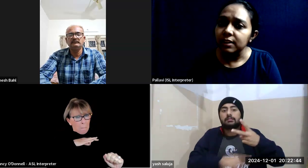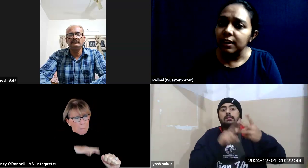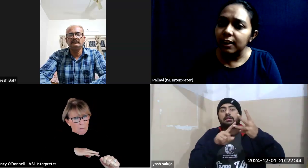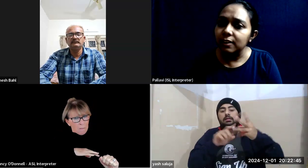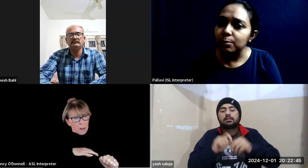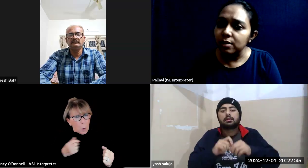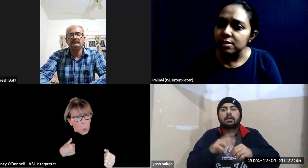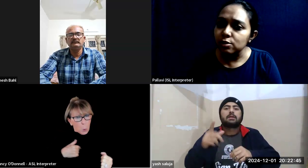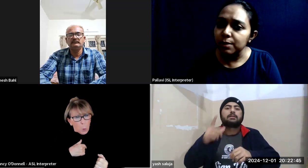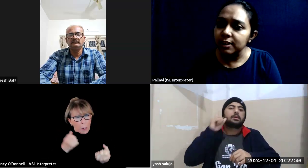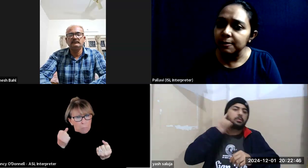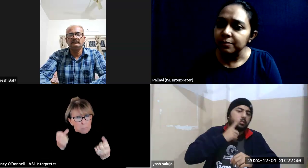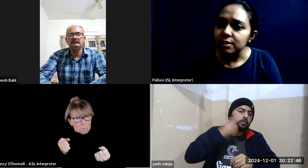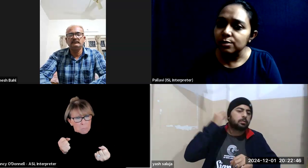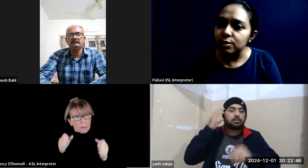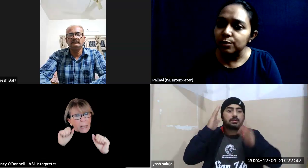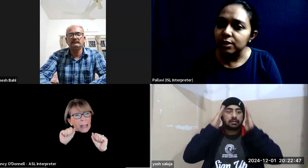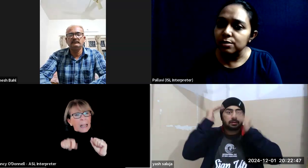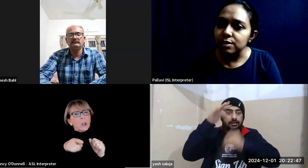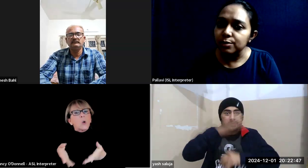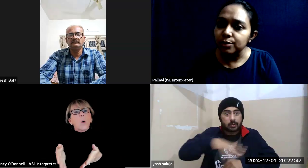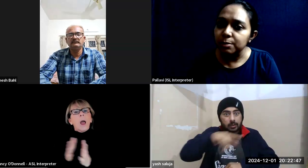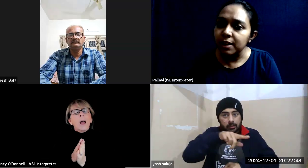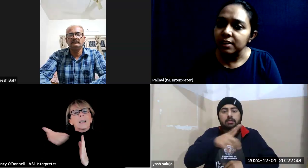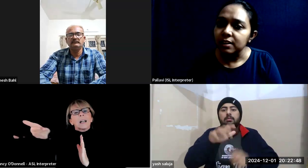in the products that you're making so that we can also give you feedback.